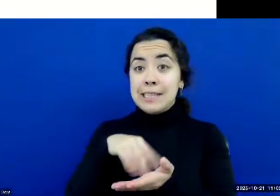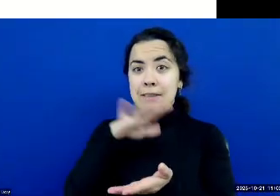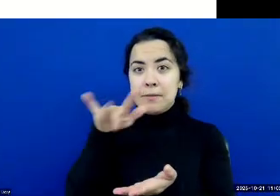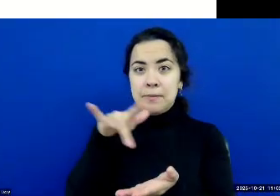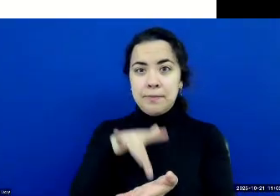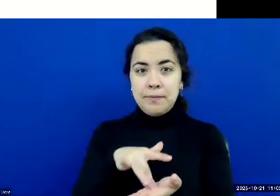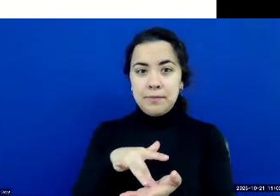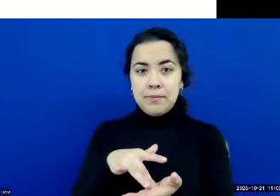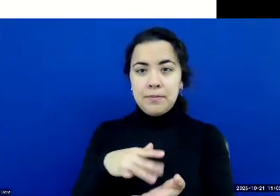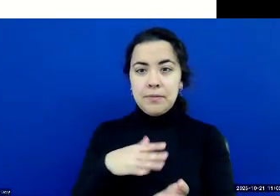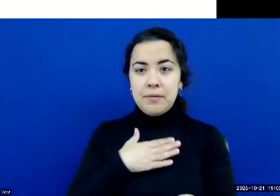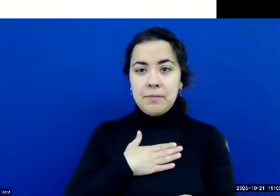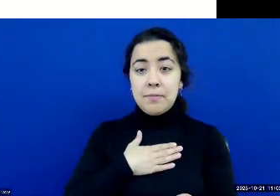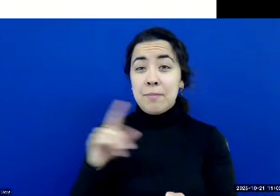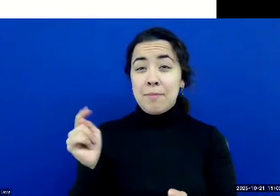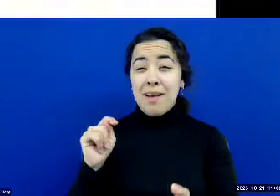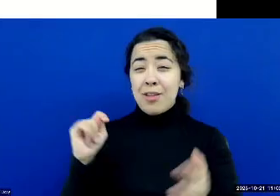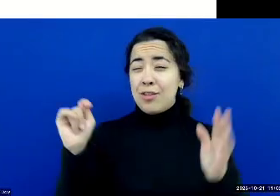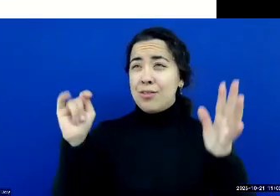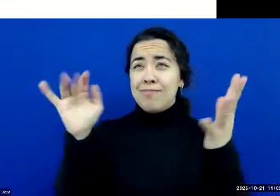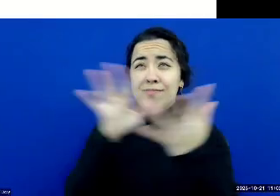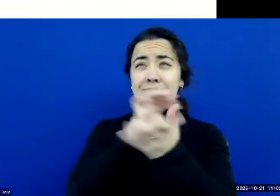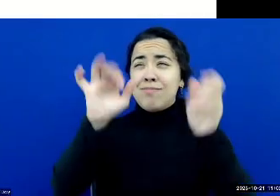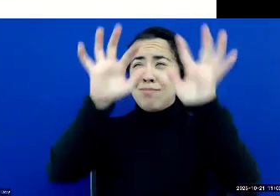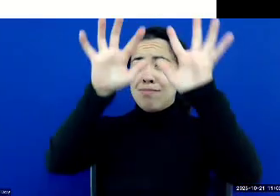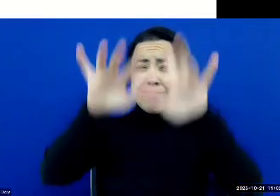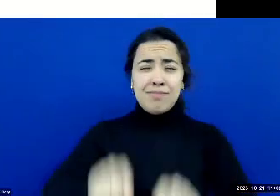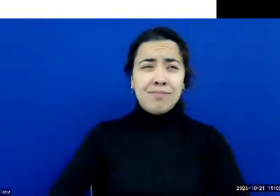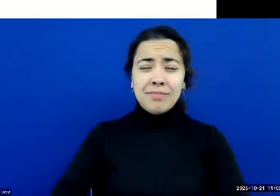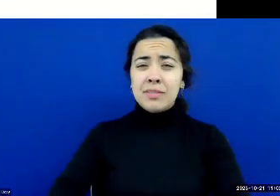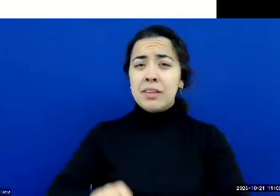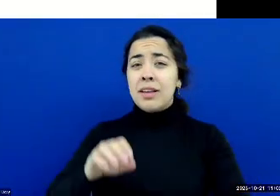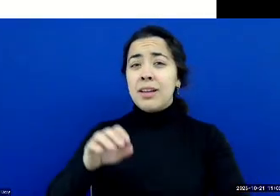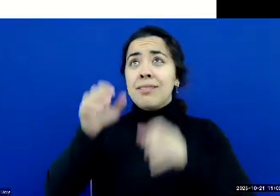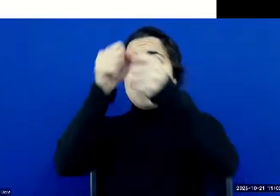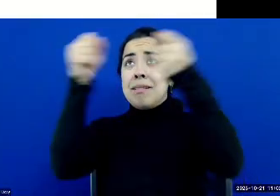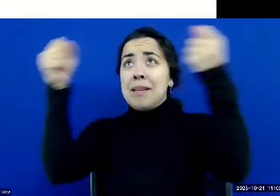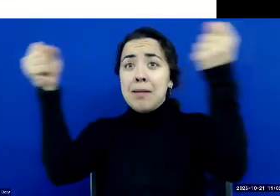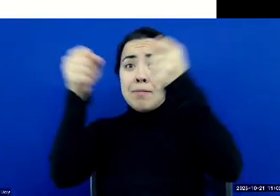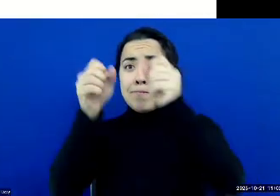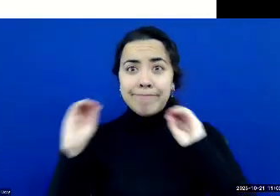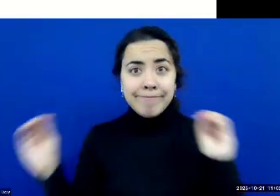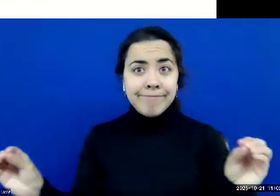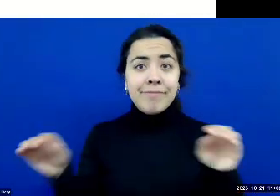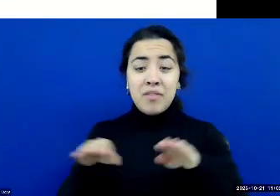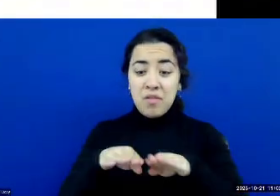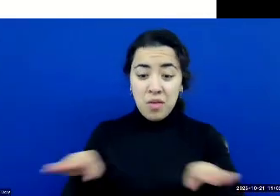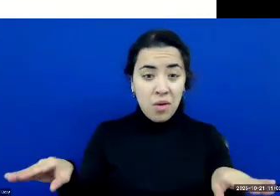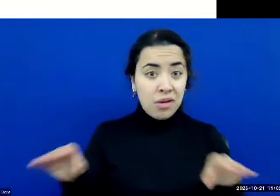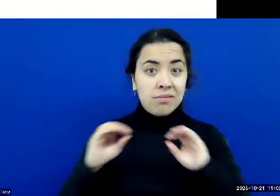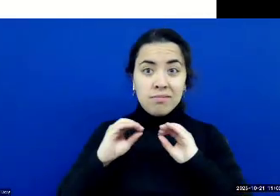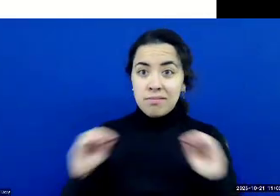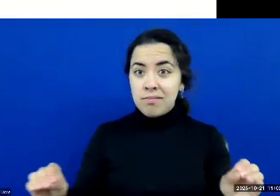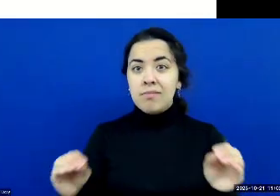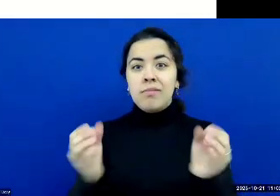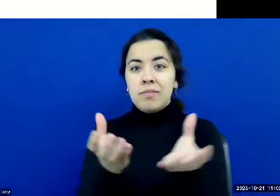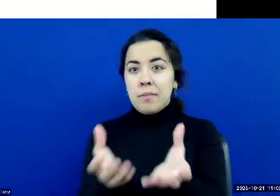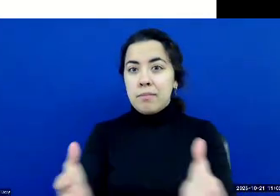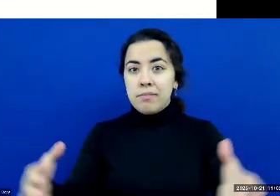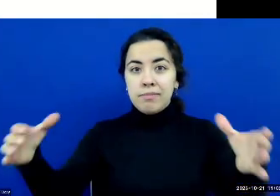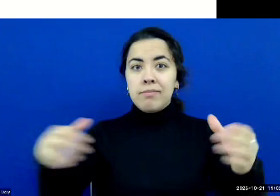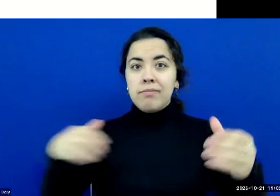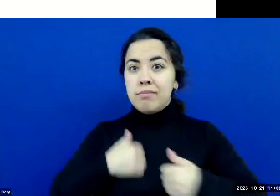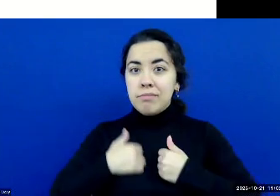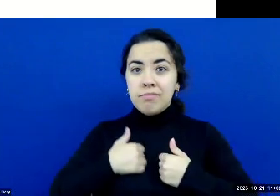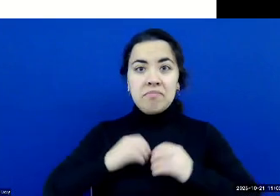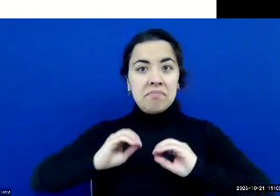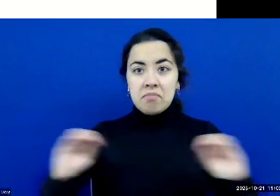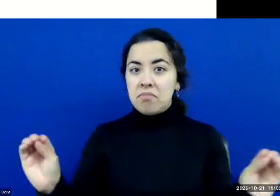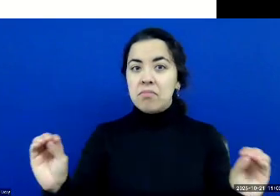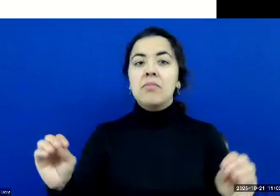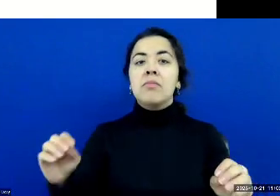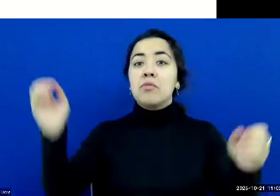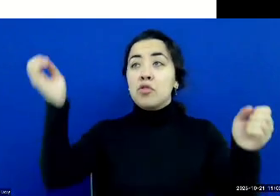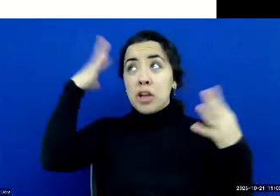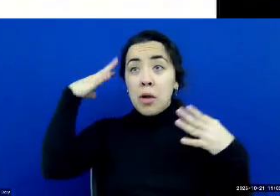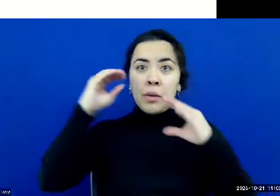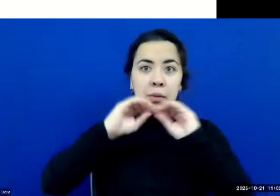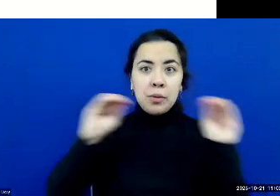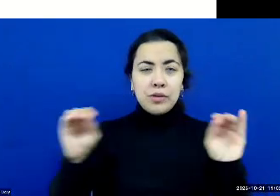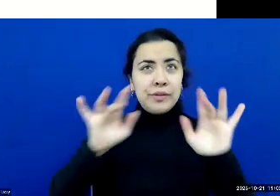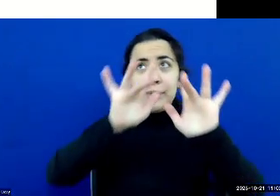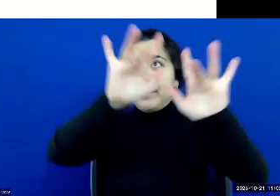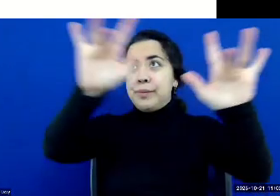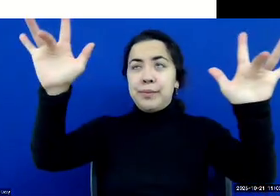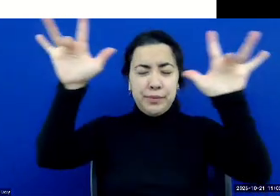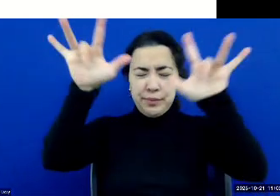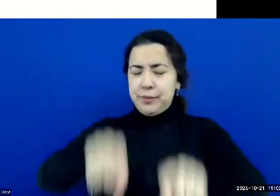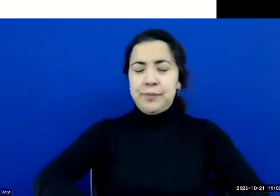Kathleen DeForest: Standing in the middle of my gutted bathroom. No cabinets, no toilet, no flooring, no bathtub or shower, no paneling on one wall, completely gutted.